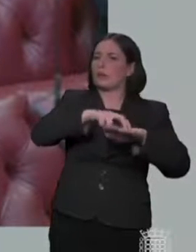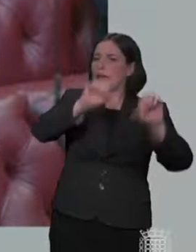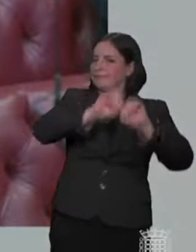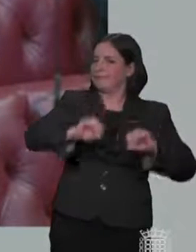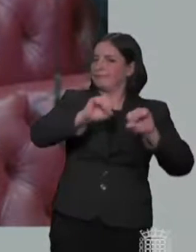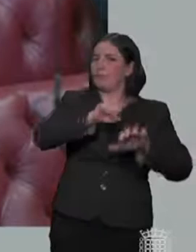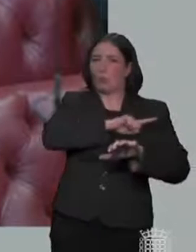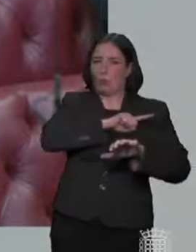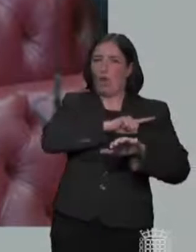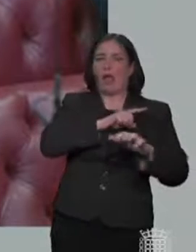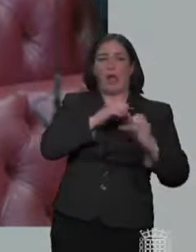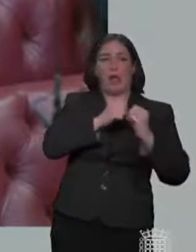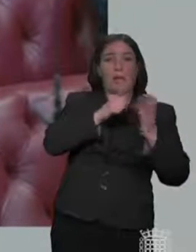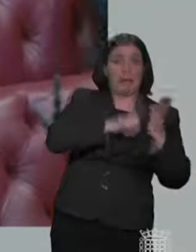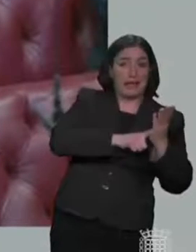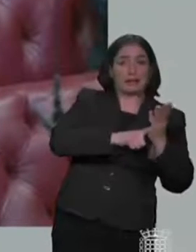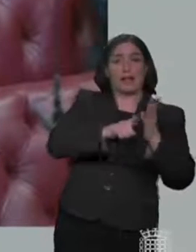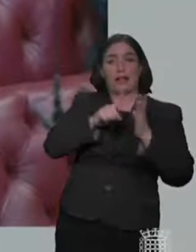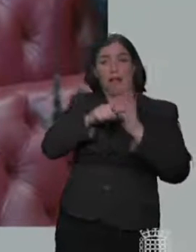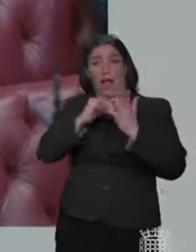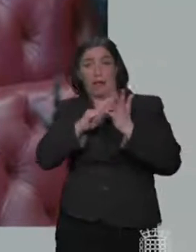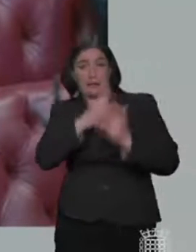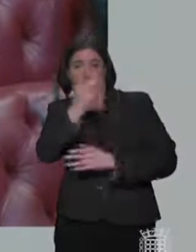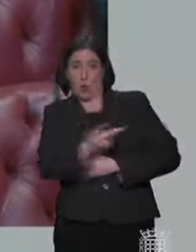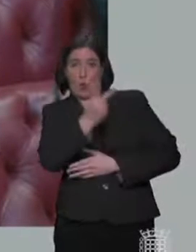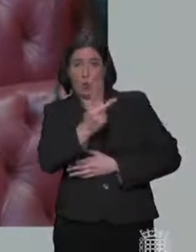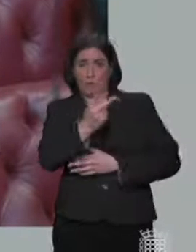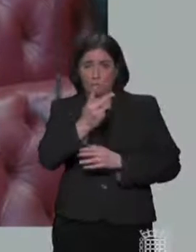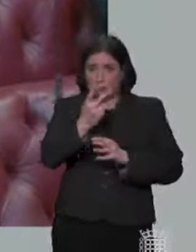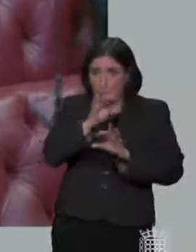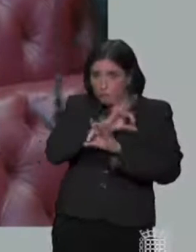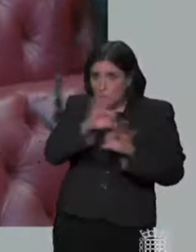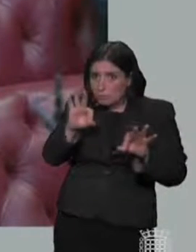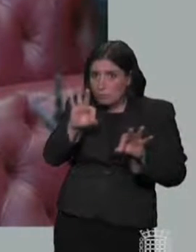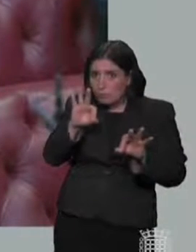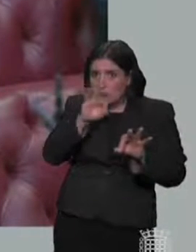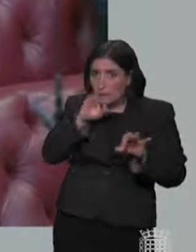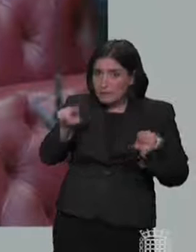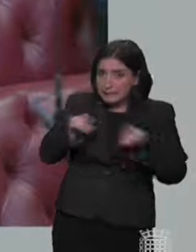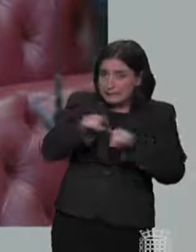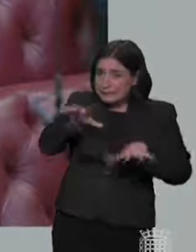both used is the minister aware of any proposals to introduce similar legislation for the province